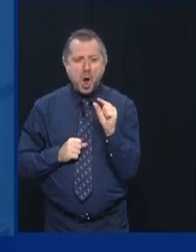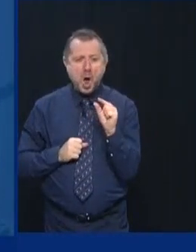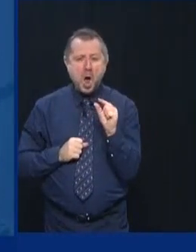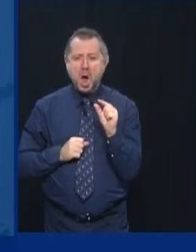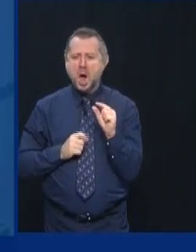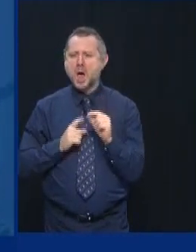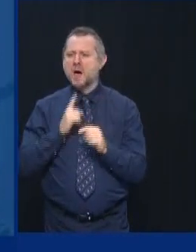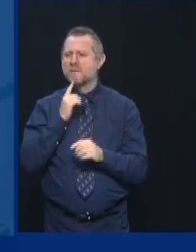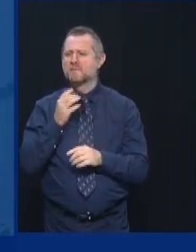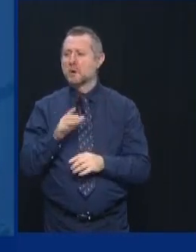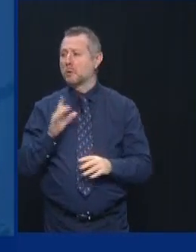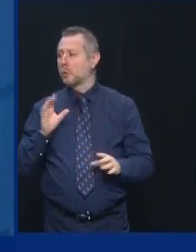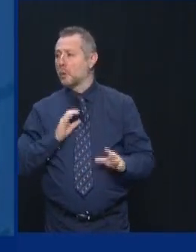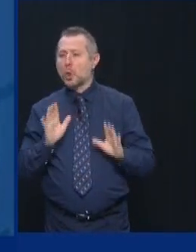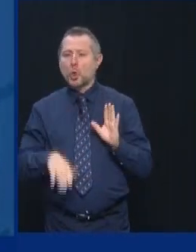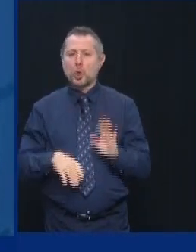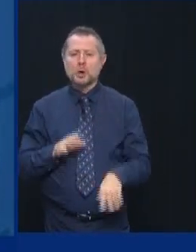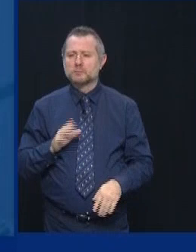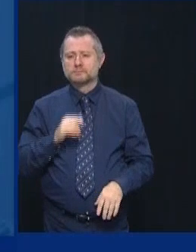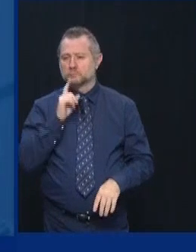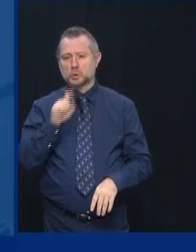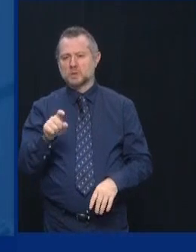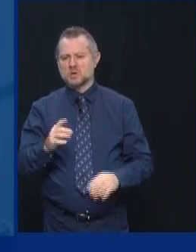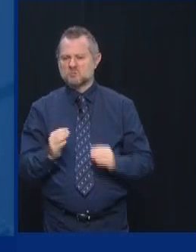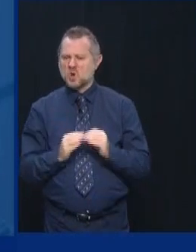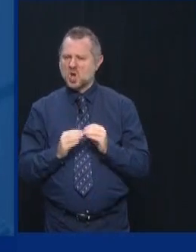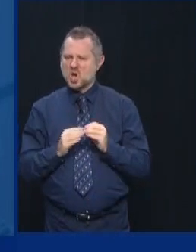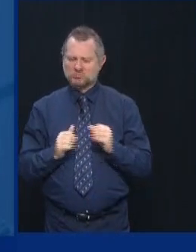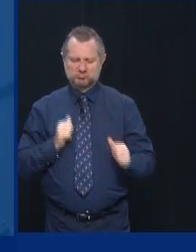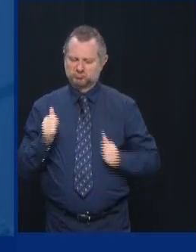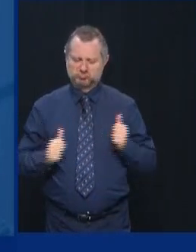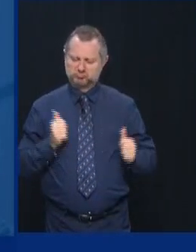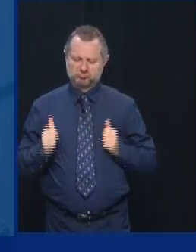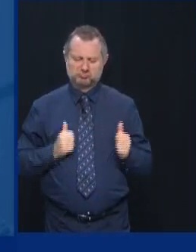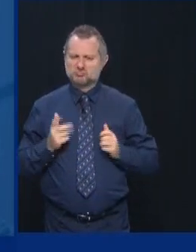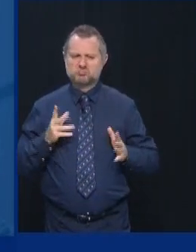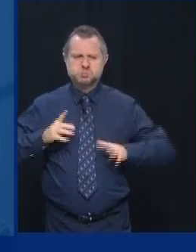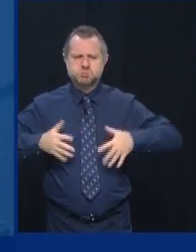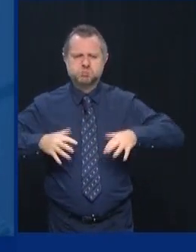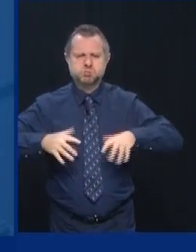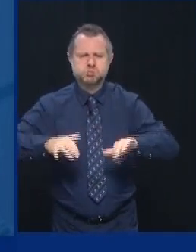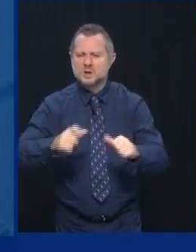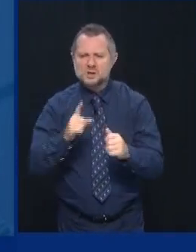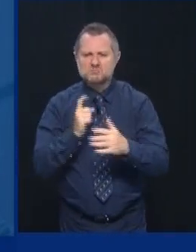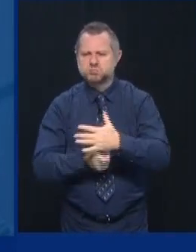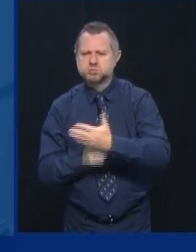24,000 PERSONNEL HOURS. ONLY DID 26 ENFORCEMENT ACTIONS.